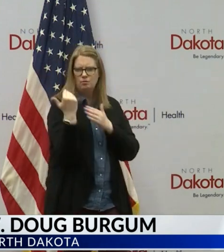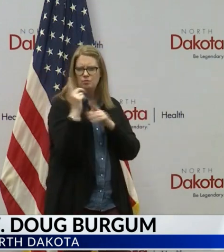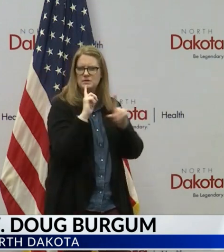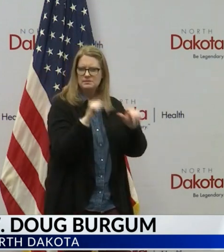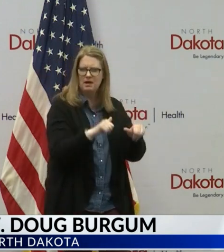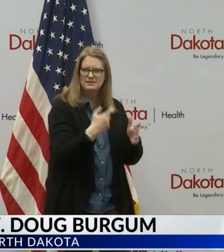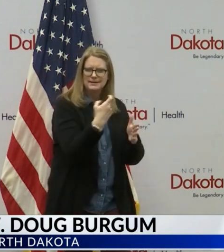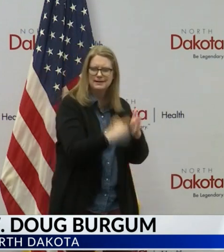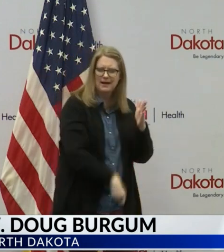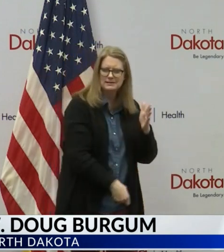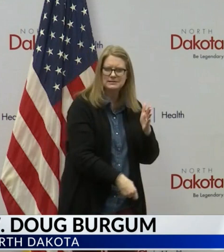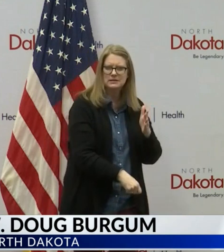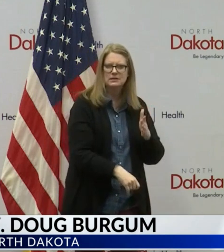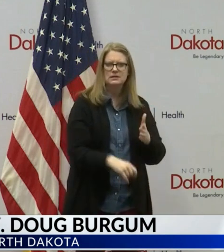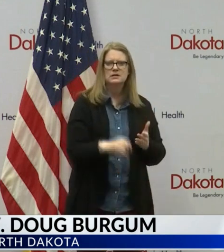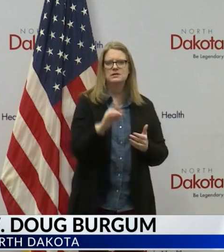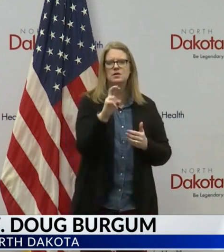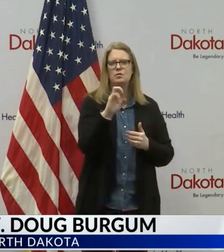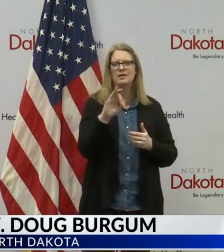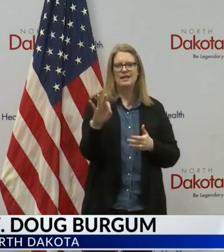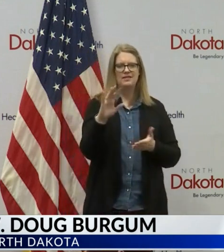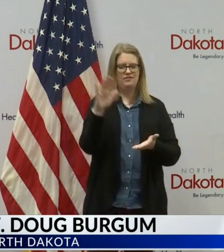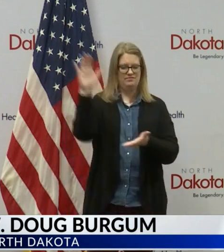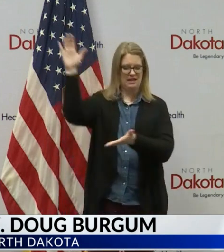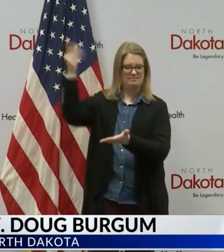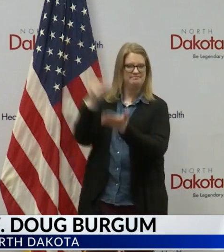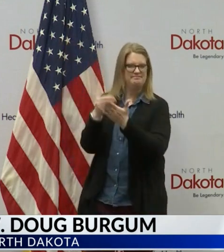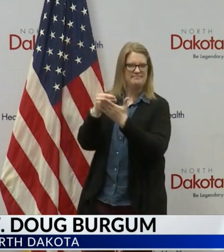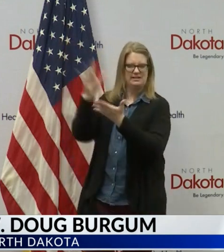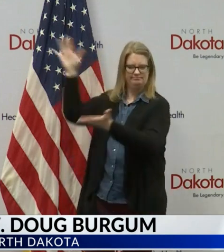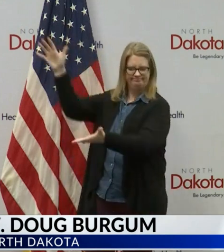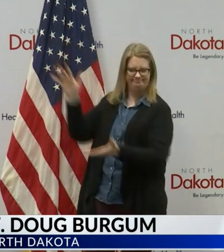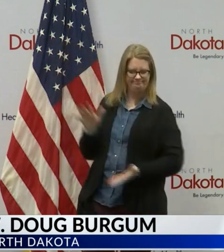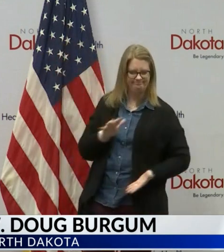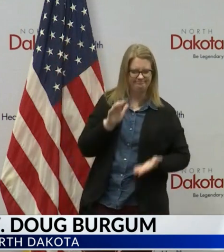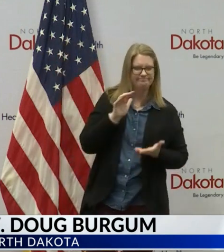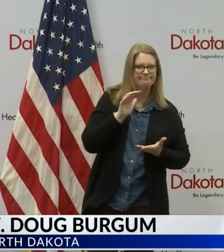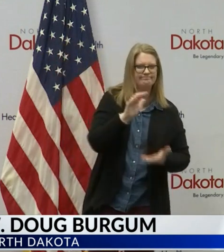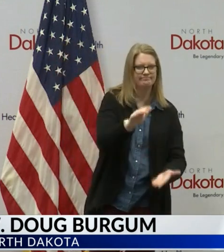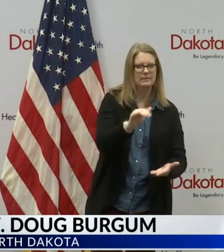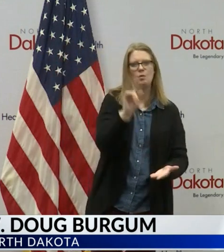AND IT HAS MONEY FOR STATES AND POLITICAL SUBDIVISIONS AND MA MONEY CAN BE USED FOR COVID-19